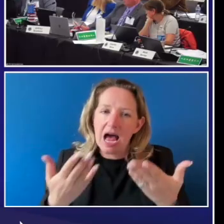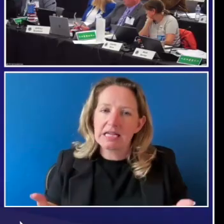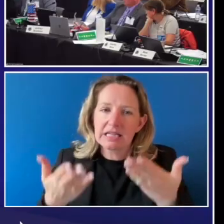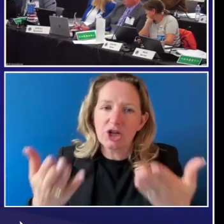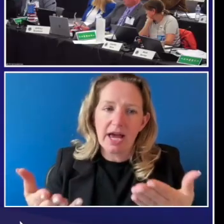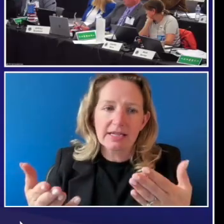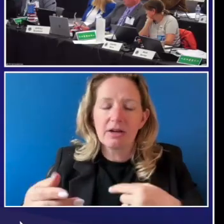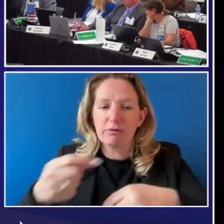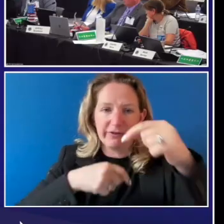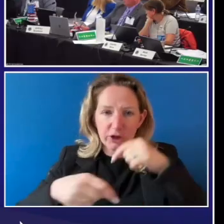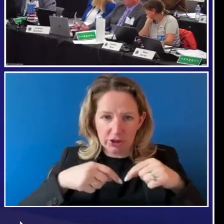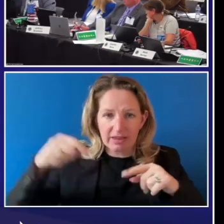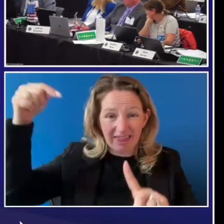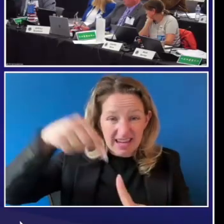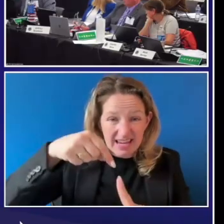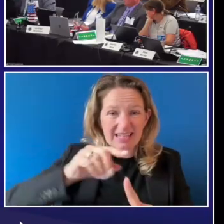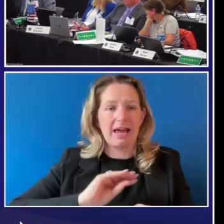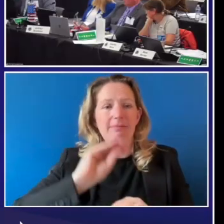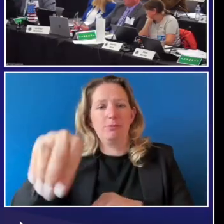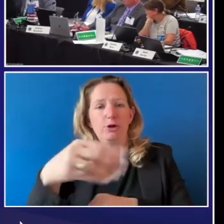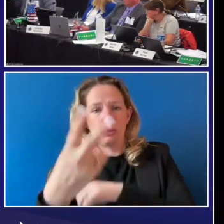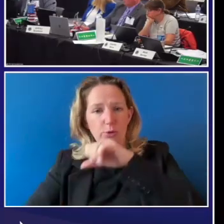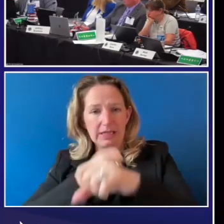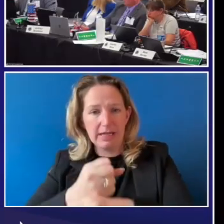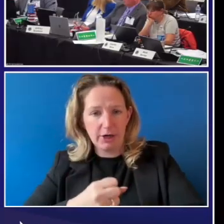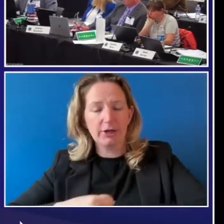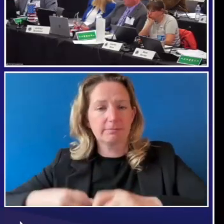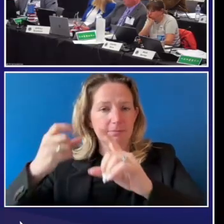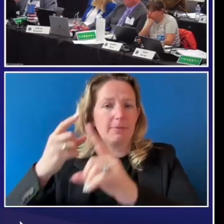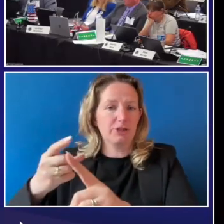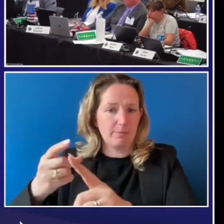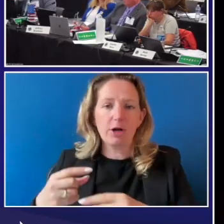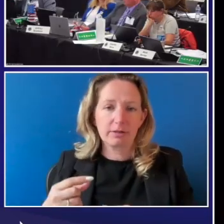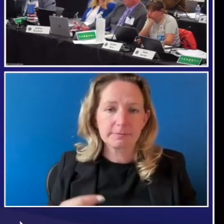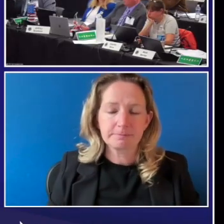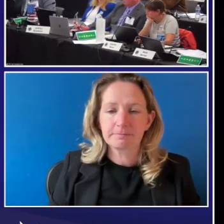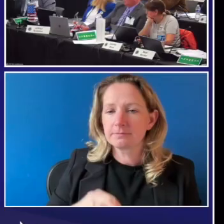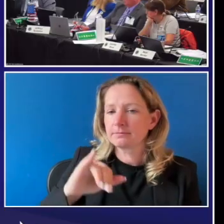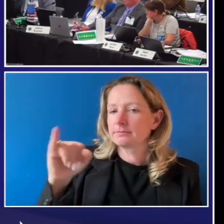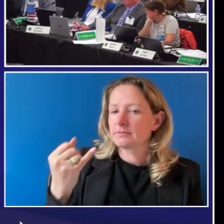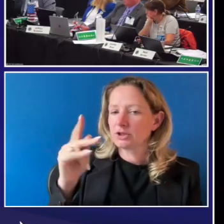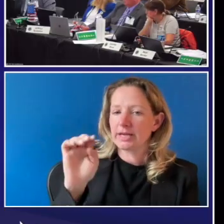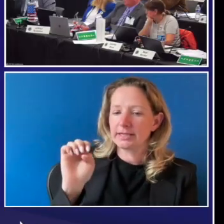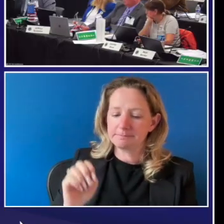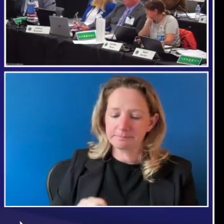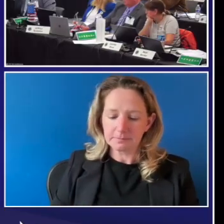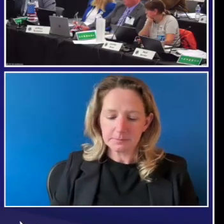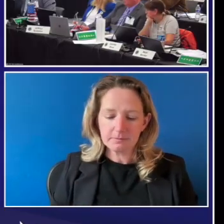that two-year benchmark back in place. Jake, did you have something? Yeah, I responded to the other part of what you said.